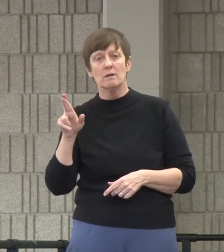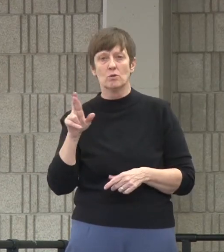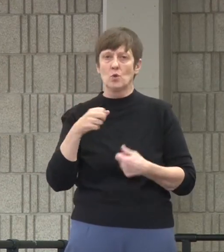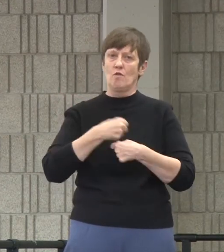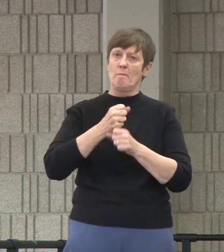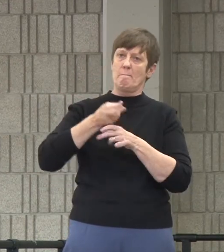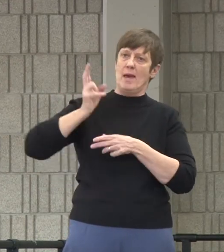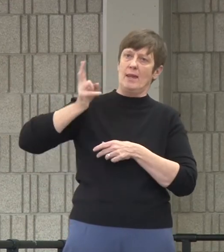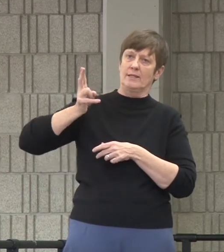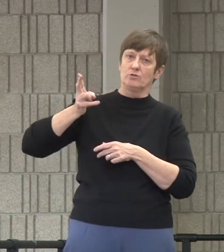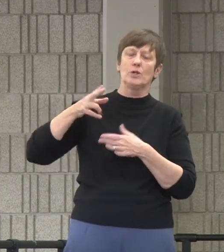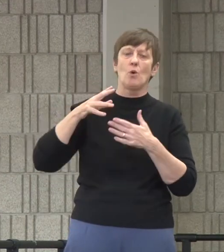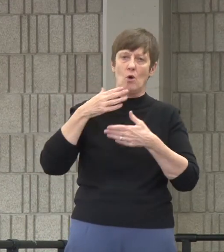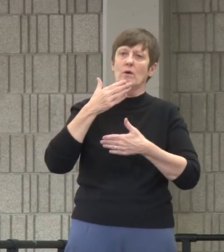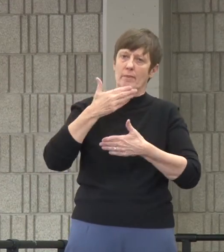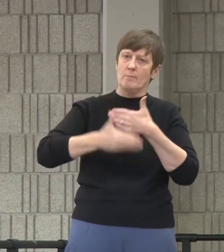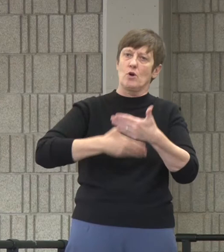or who are making history right now.